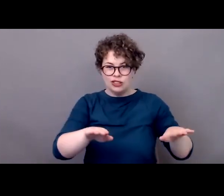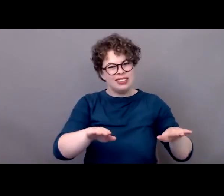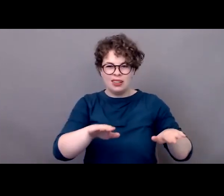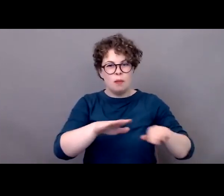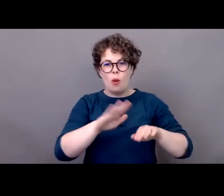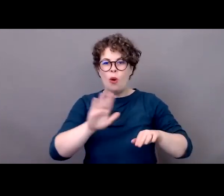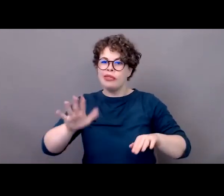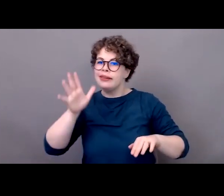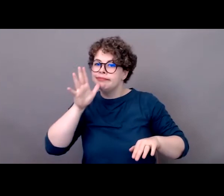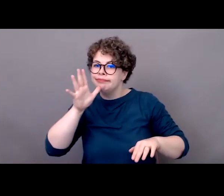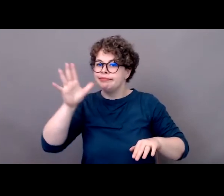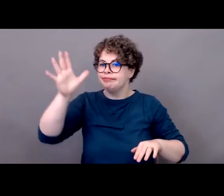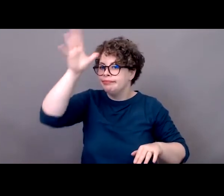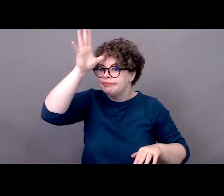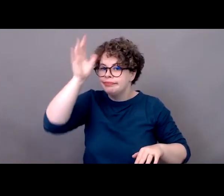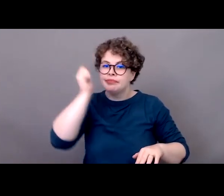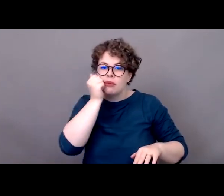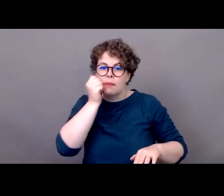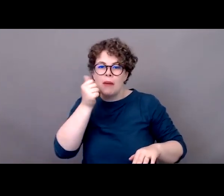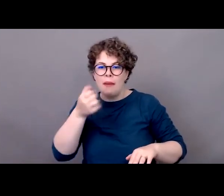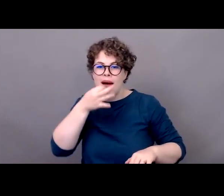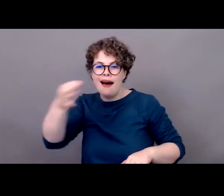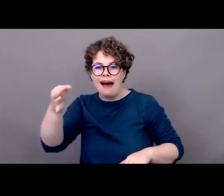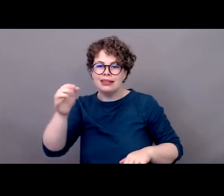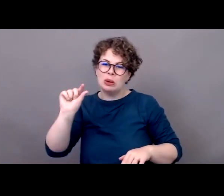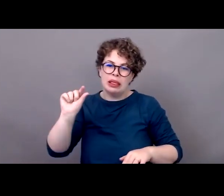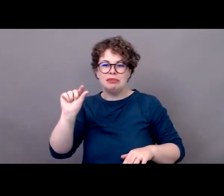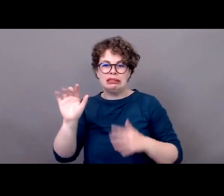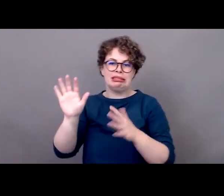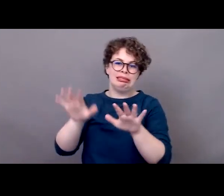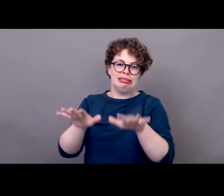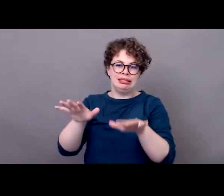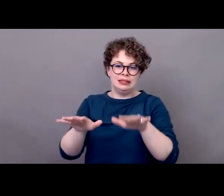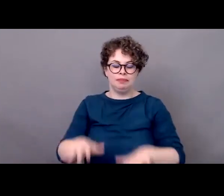Humanitarian inclusion has developed a couple of years ago a very good learning tool kit